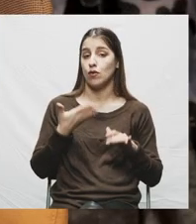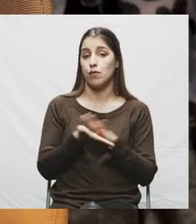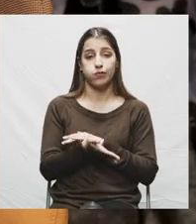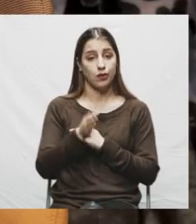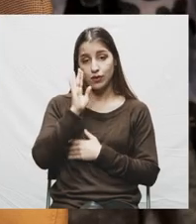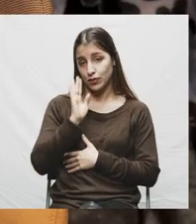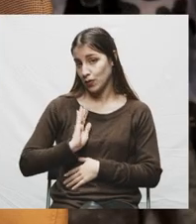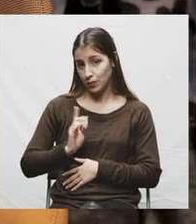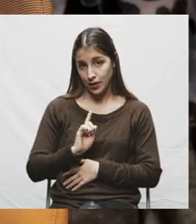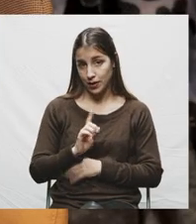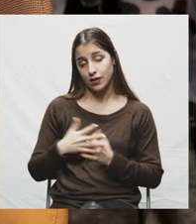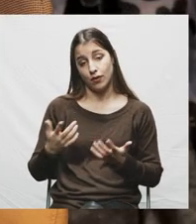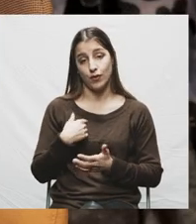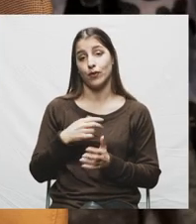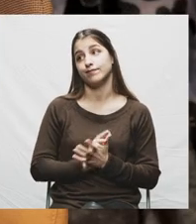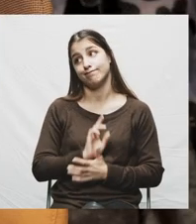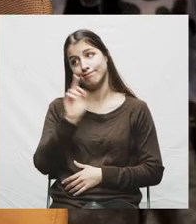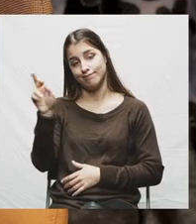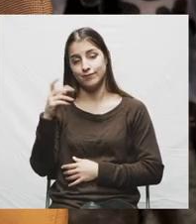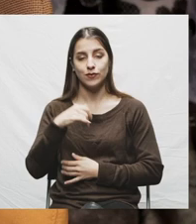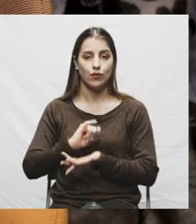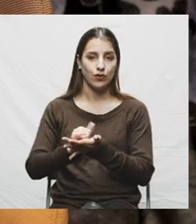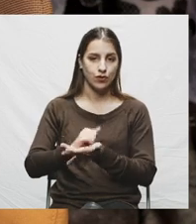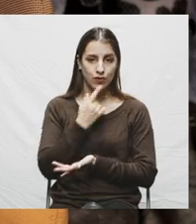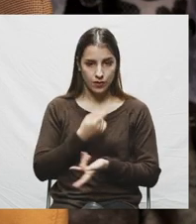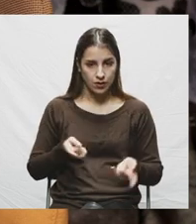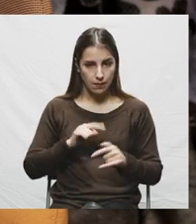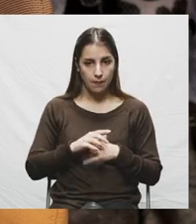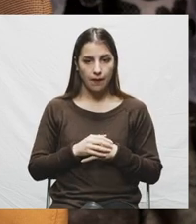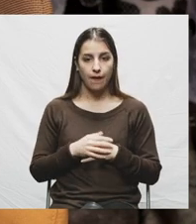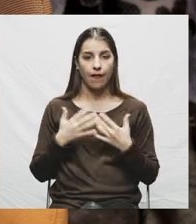[Francisco] — It was longer… Well. Now my memory...